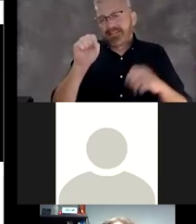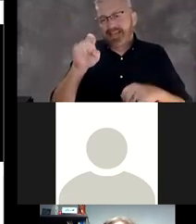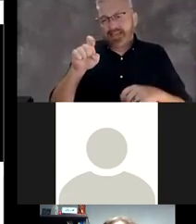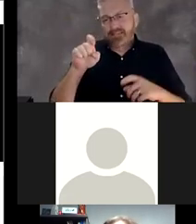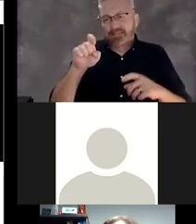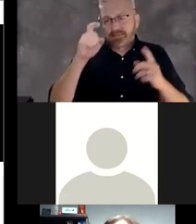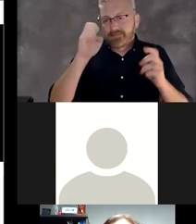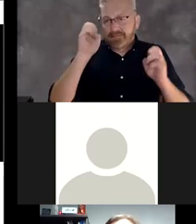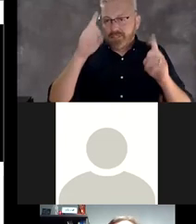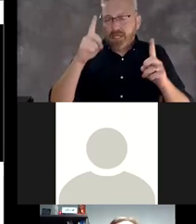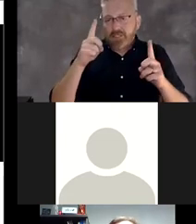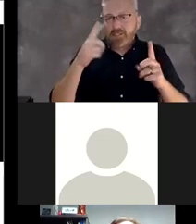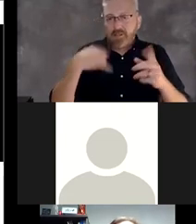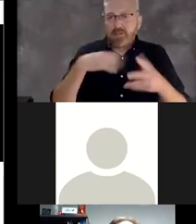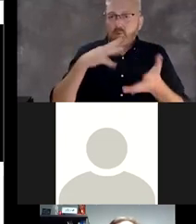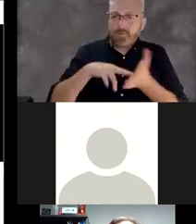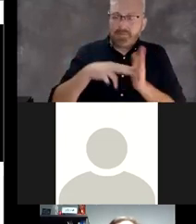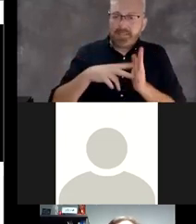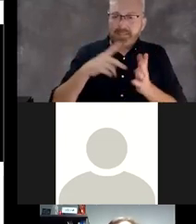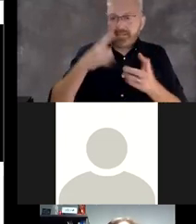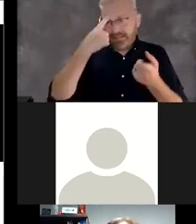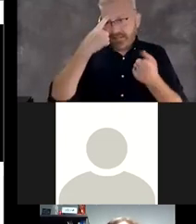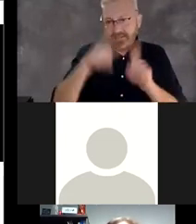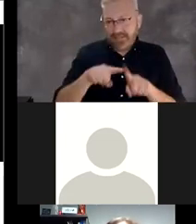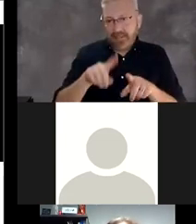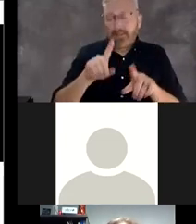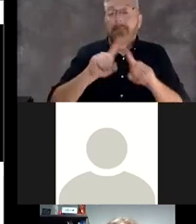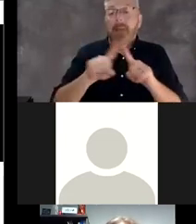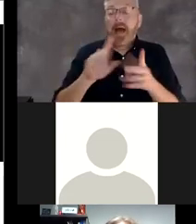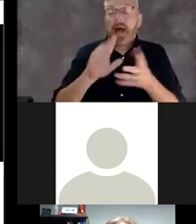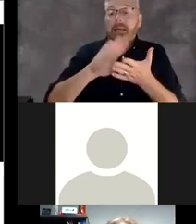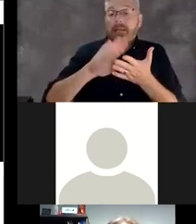ABOUT AS CONSENT. IT GETS COMPLICATED WHEN IT'S